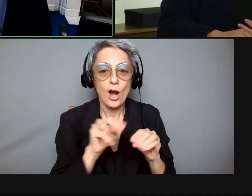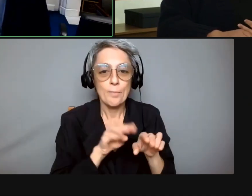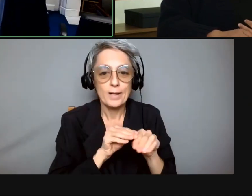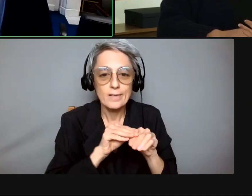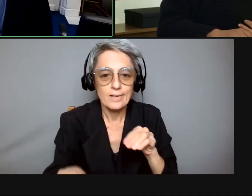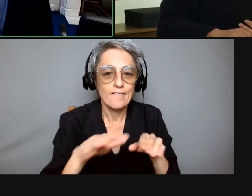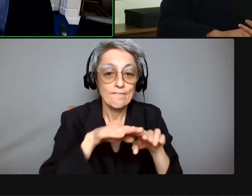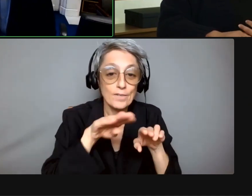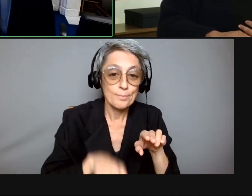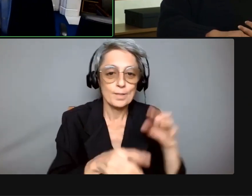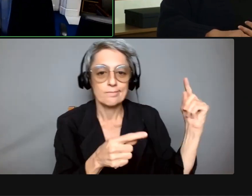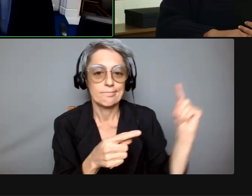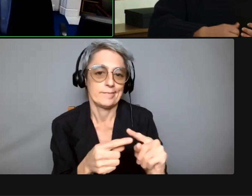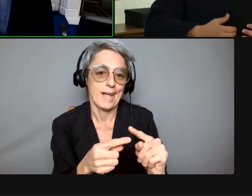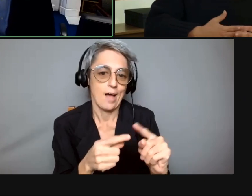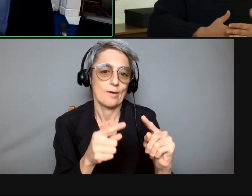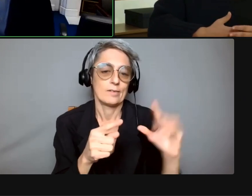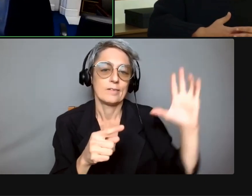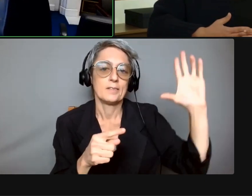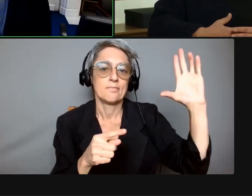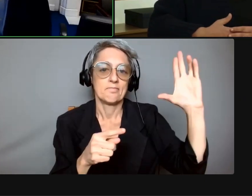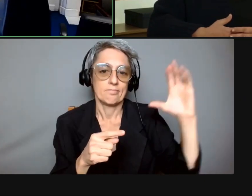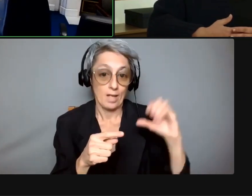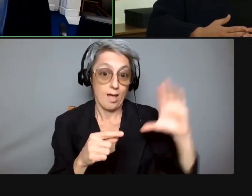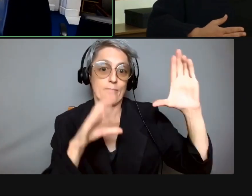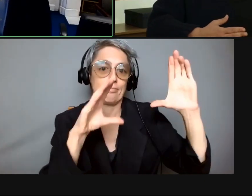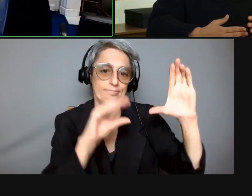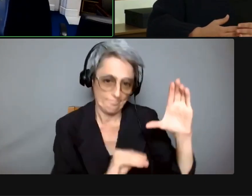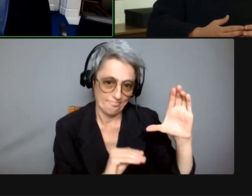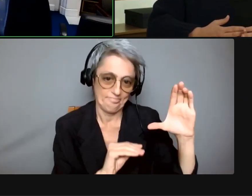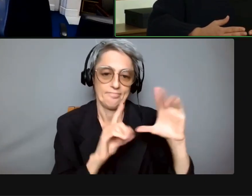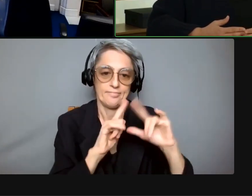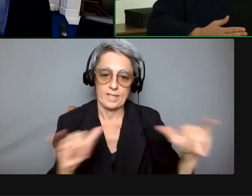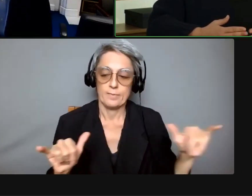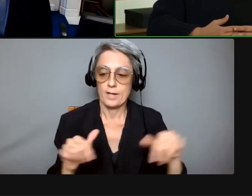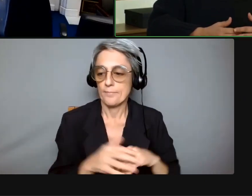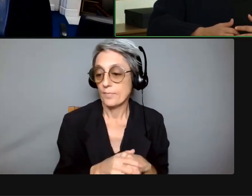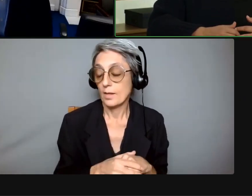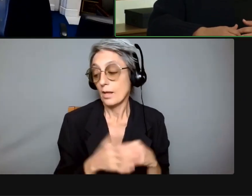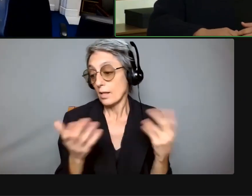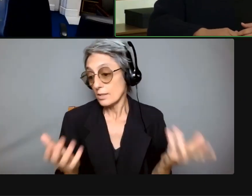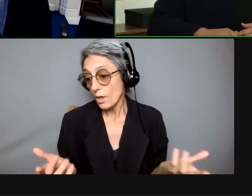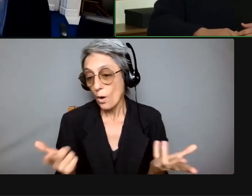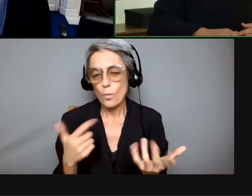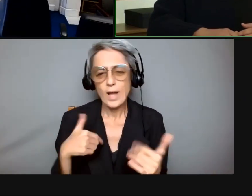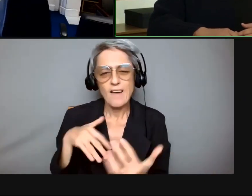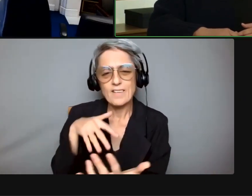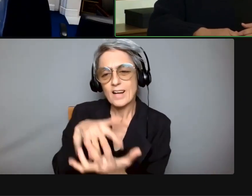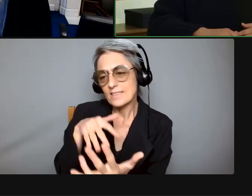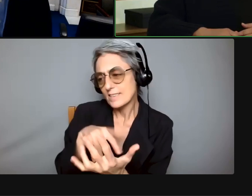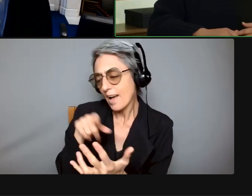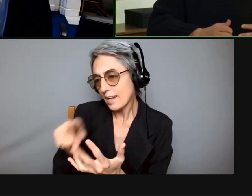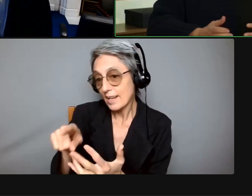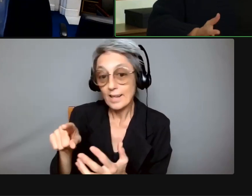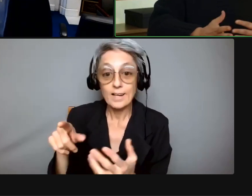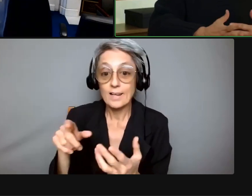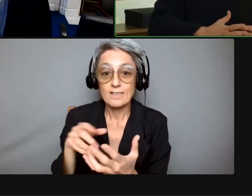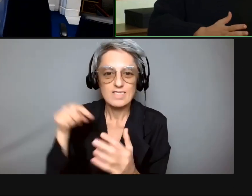Early on, we we really hadn't studied as much the impact that recycled material could make on our products.